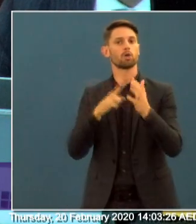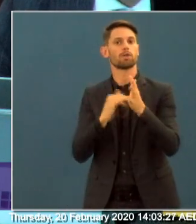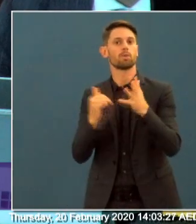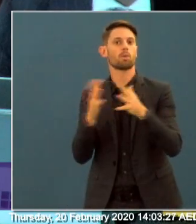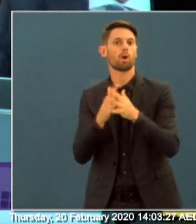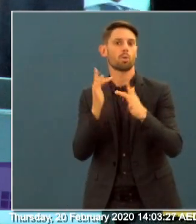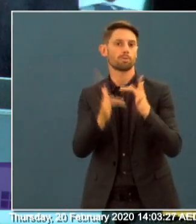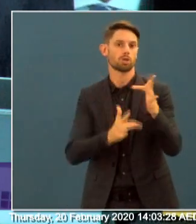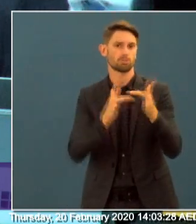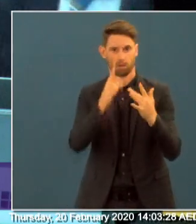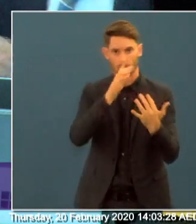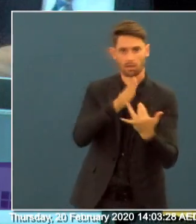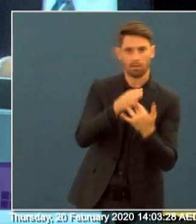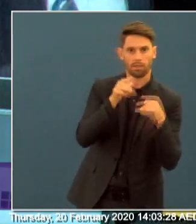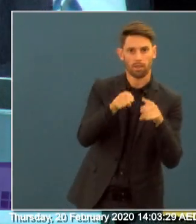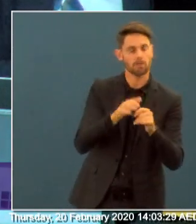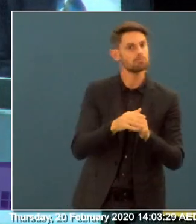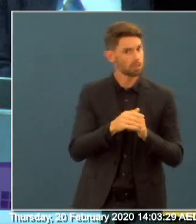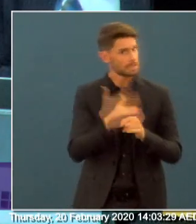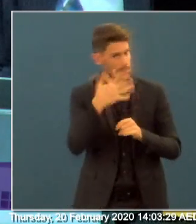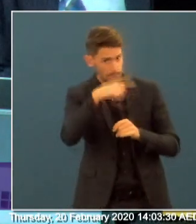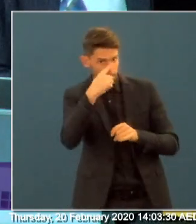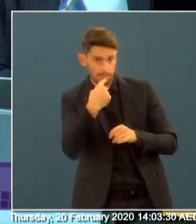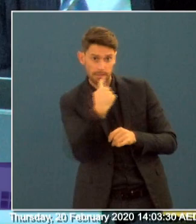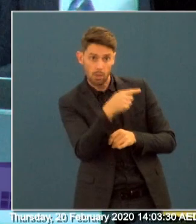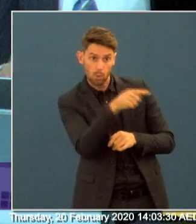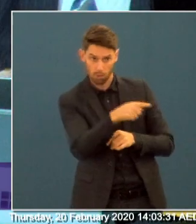effectiveness of the Guide, to the extent it's made any change in practice?